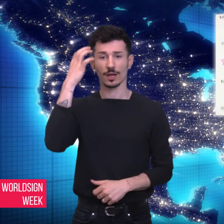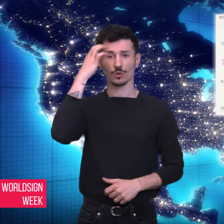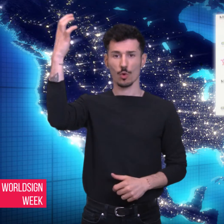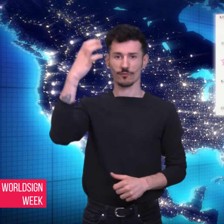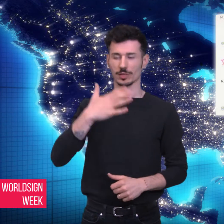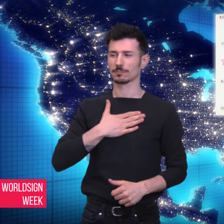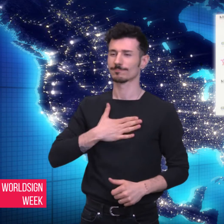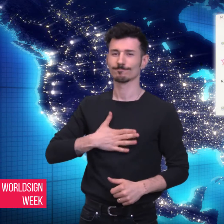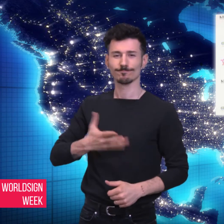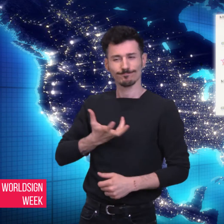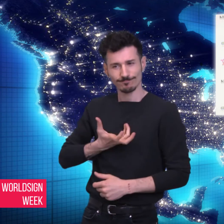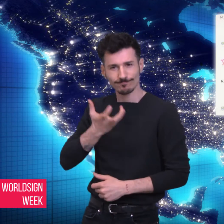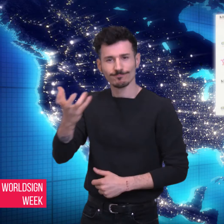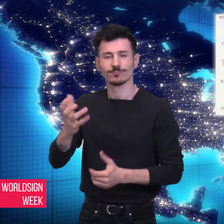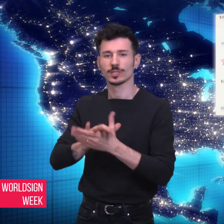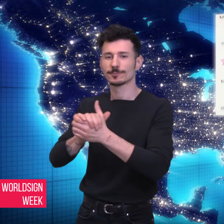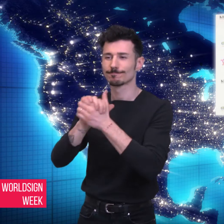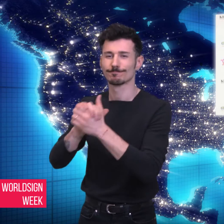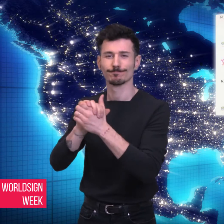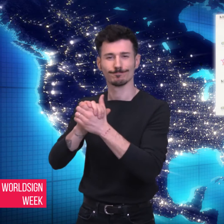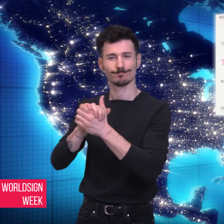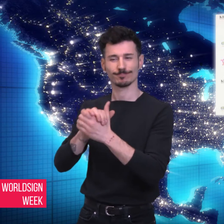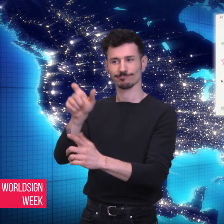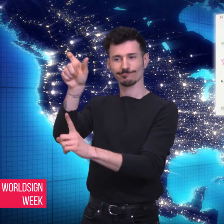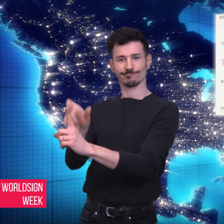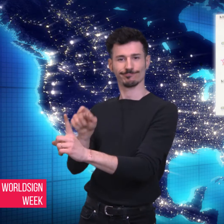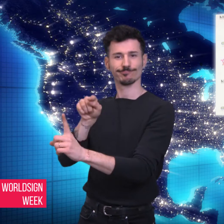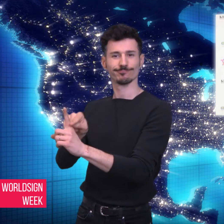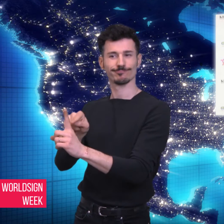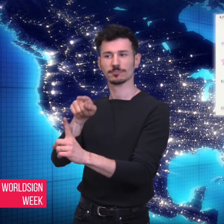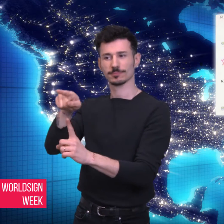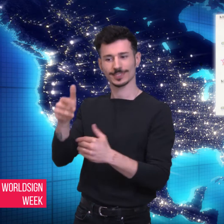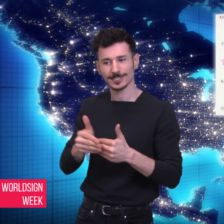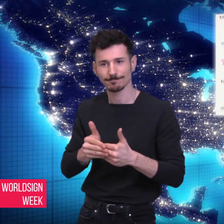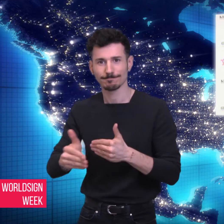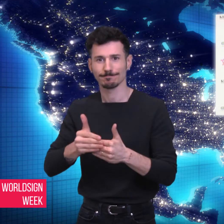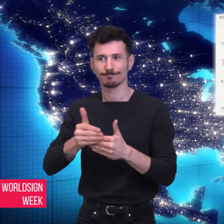““The government sends warm congratulations to Eastern